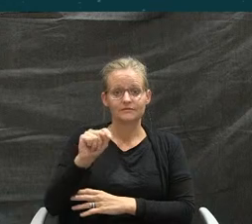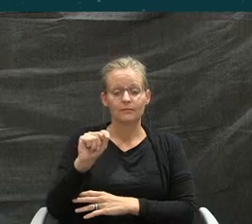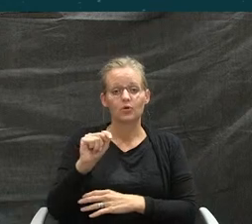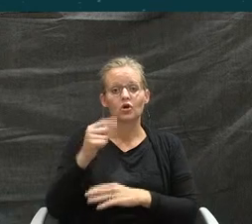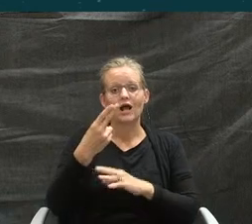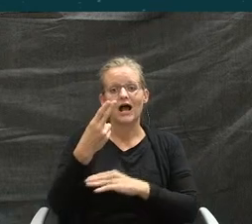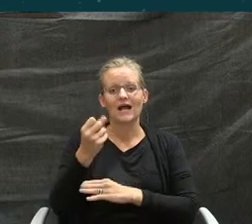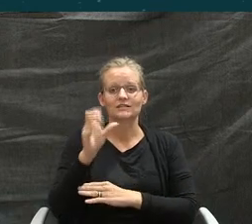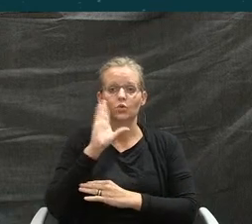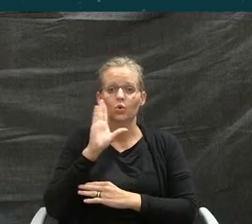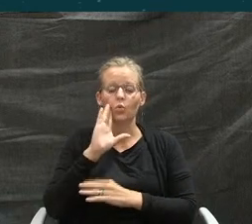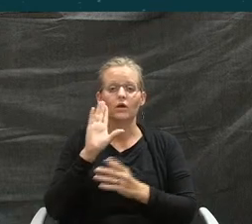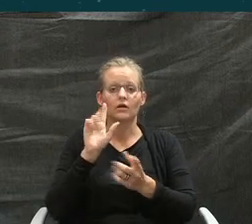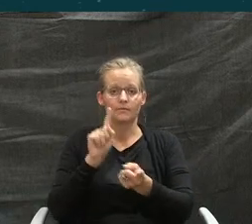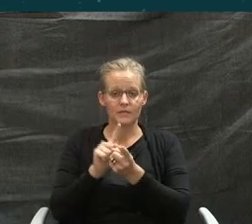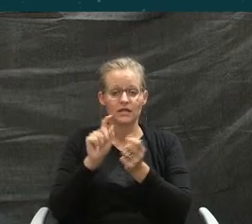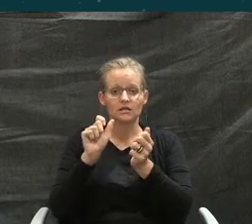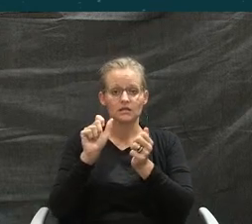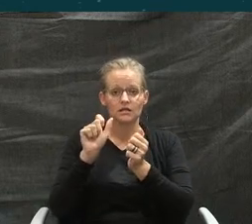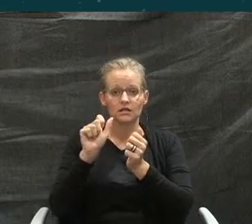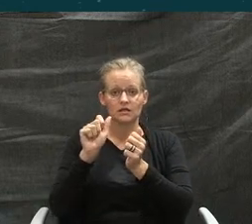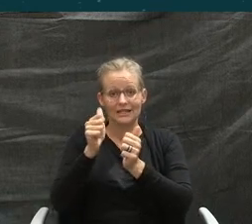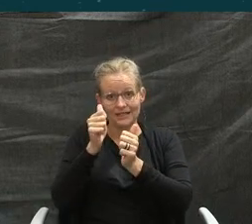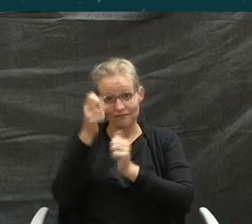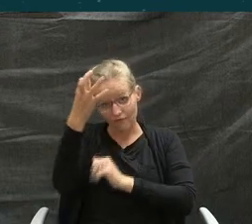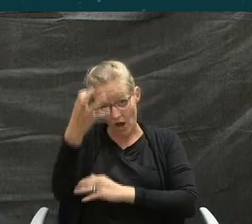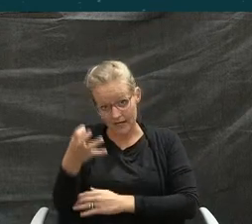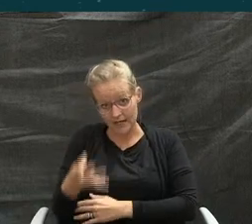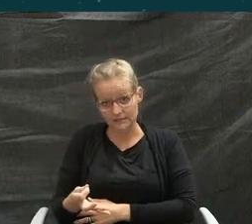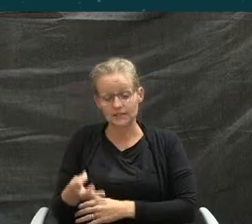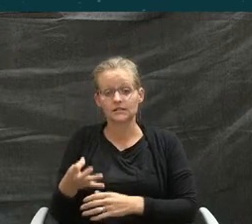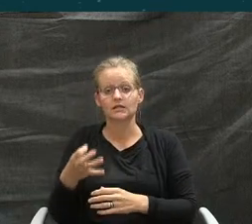one 3rd of each classroom each Friday so that all students will